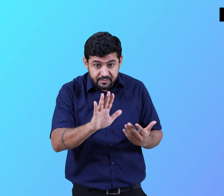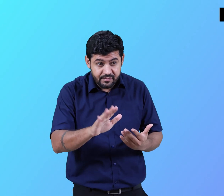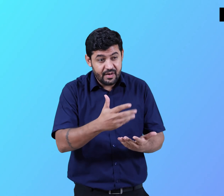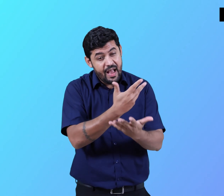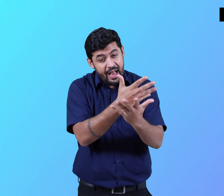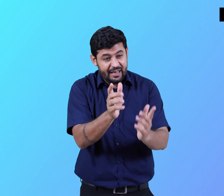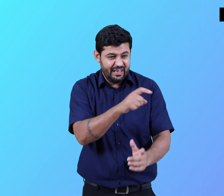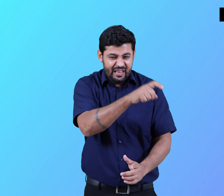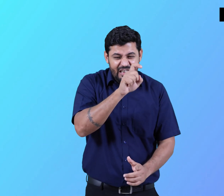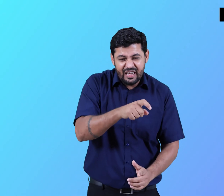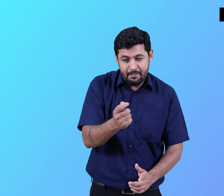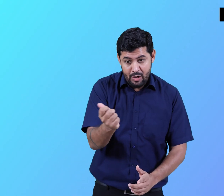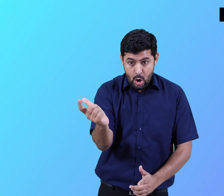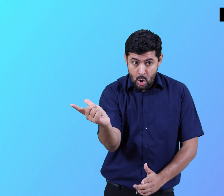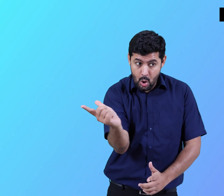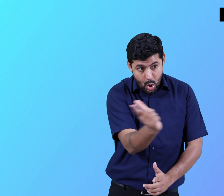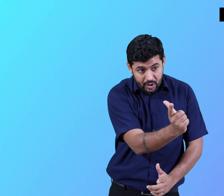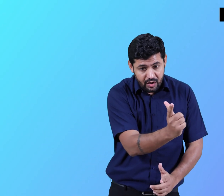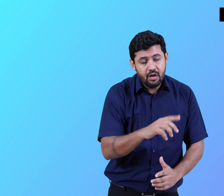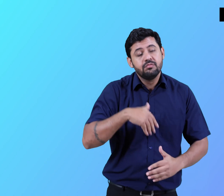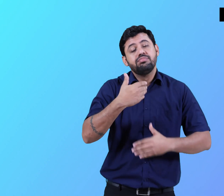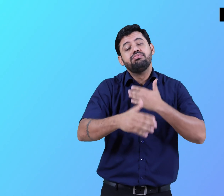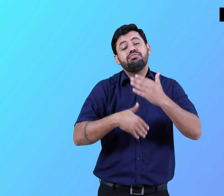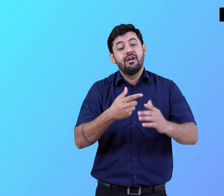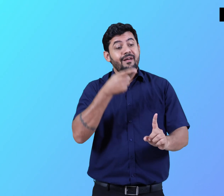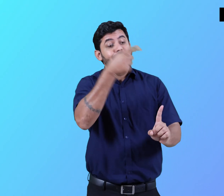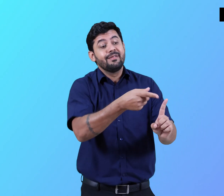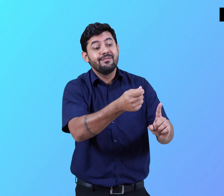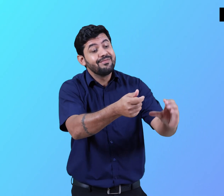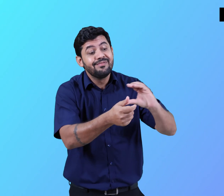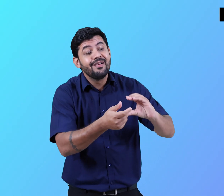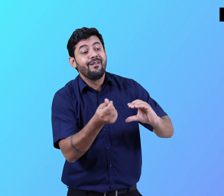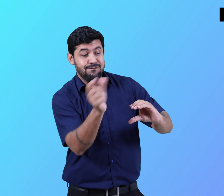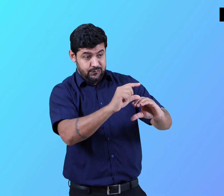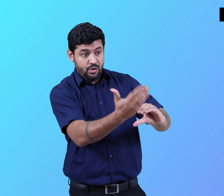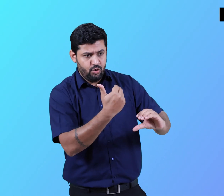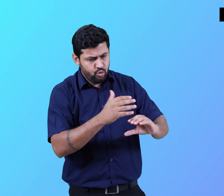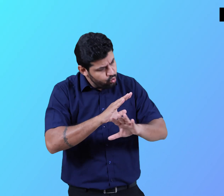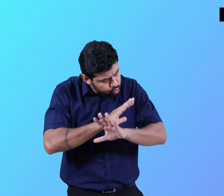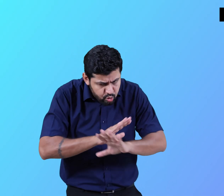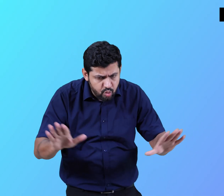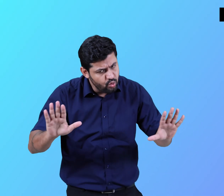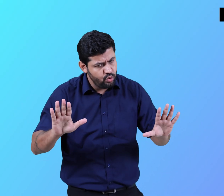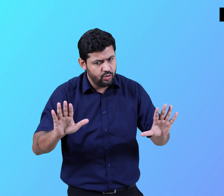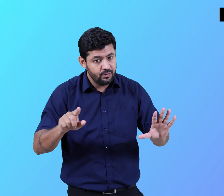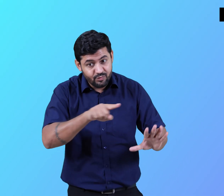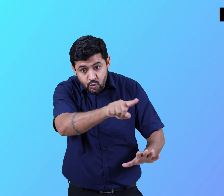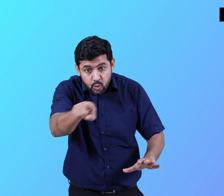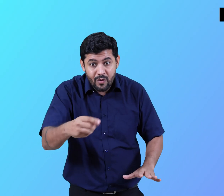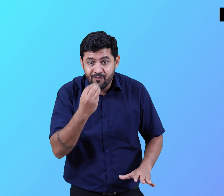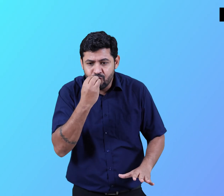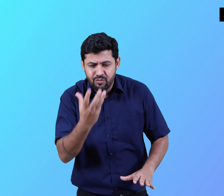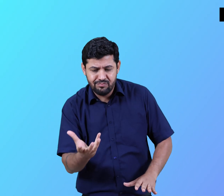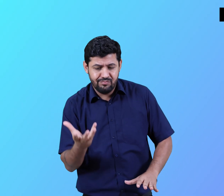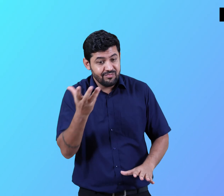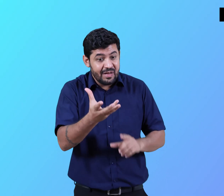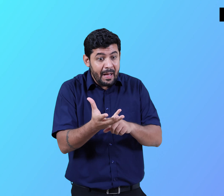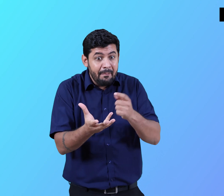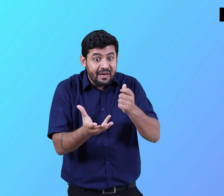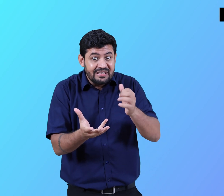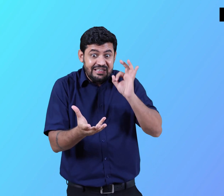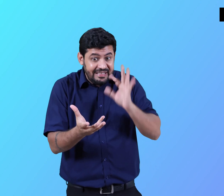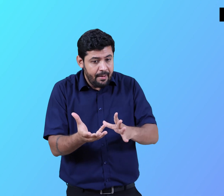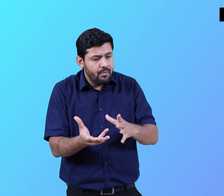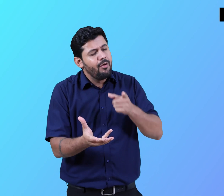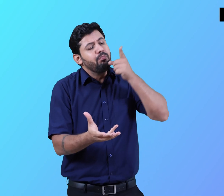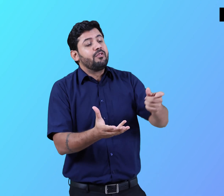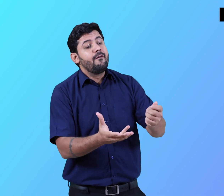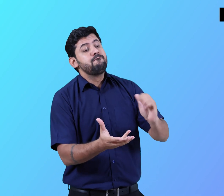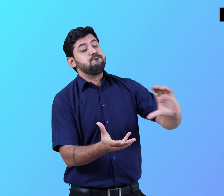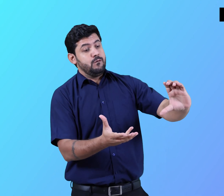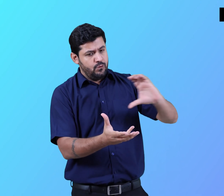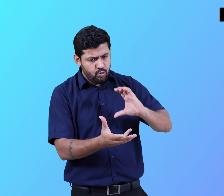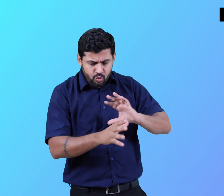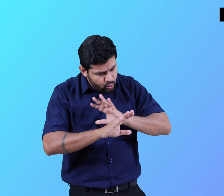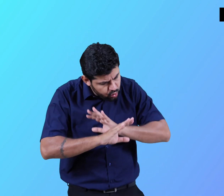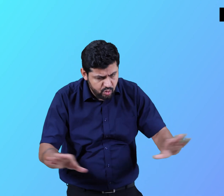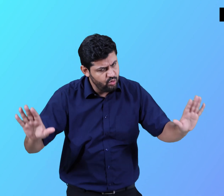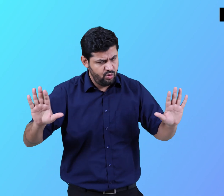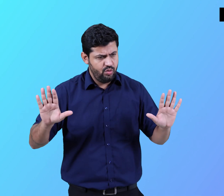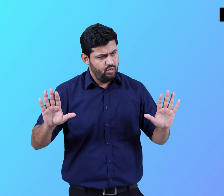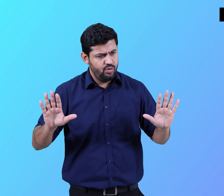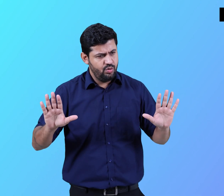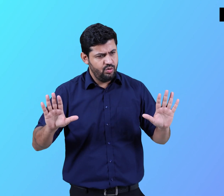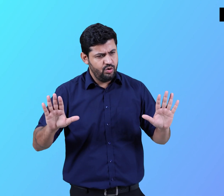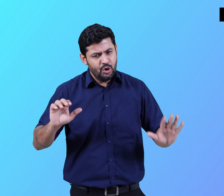Don’t charge them interest on any money you lend them. And when you lend them food, don’t make them bring back an added amount.